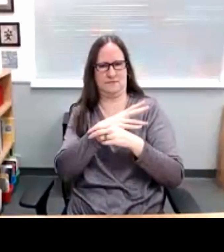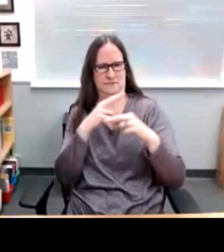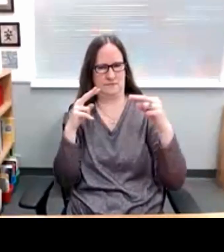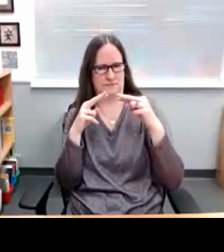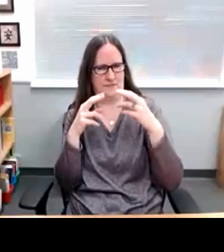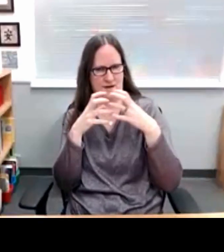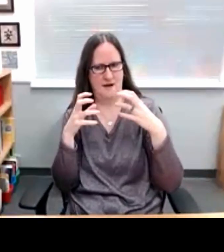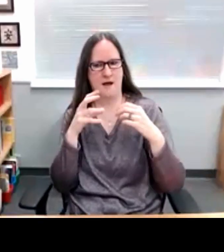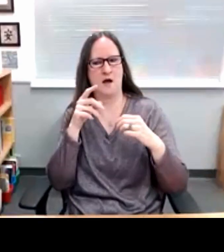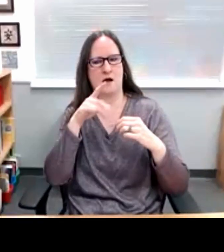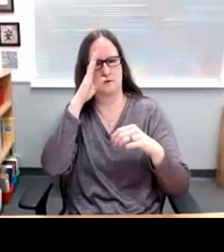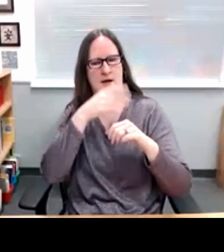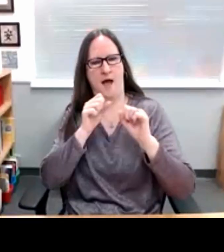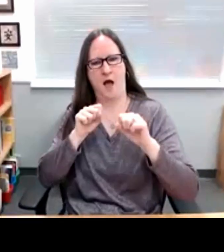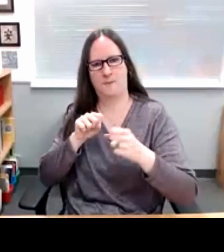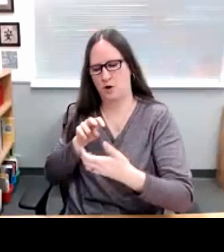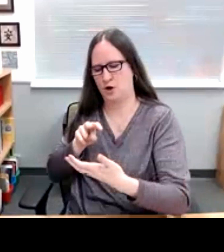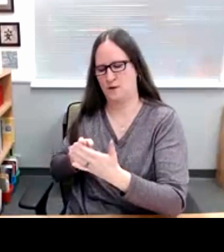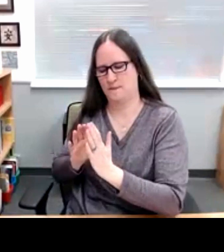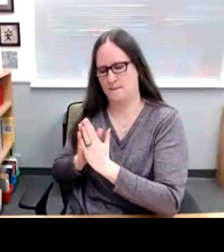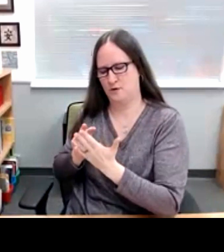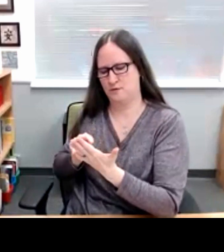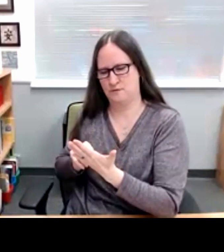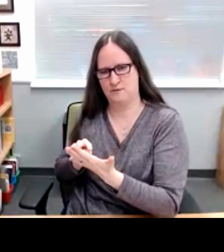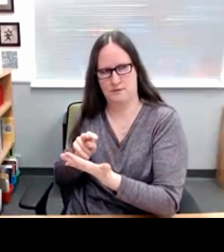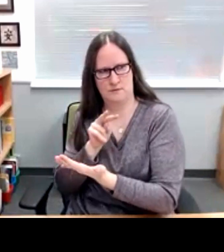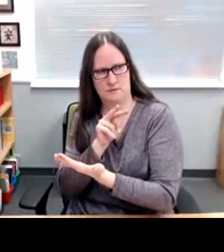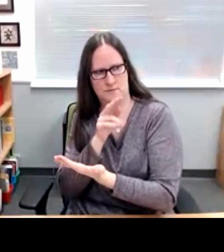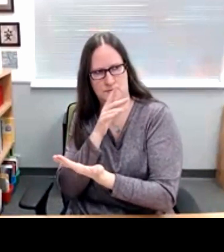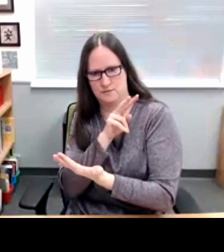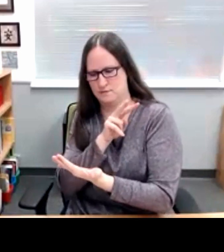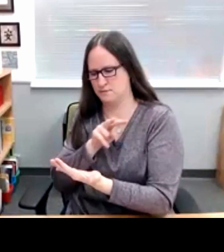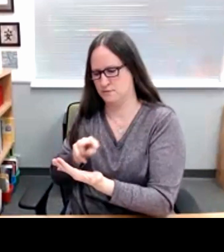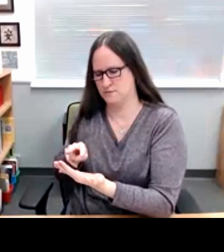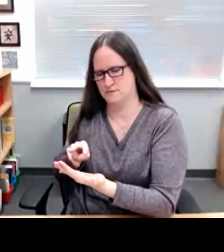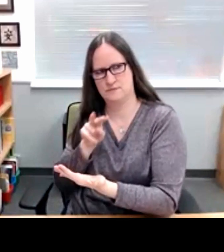So, notice that they have eye contact quite a bit and that the child is able to look at the book,